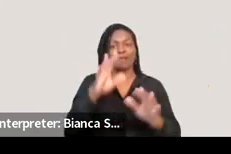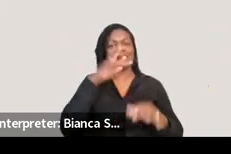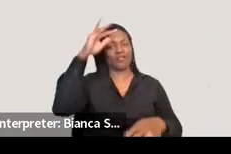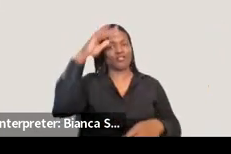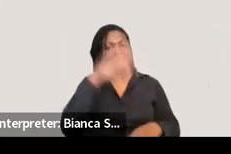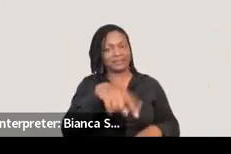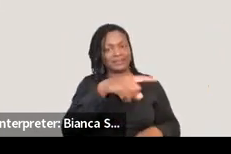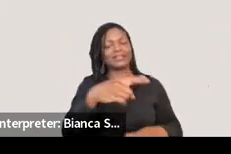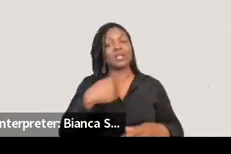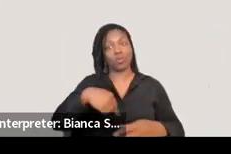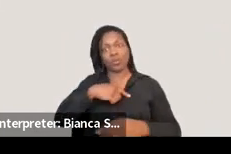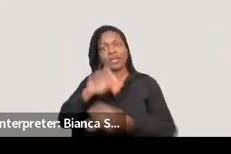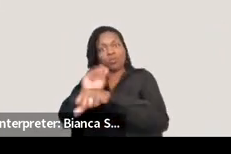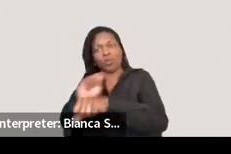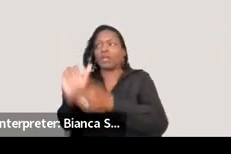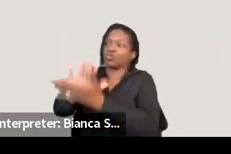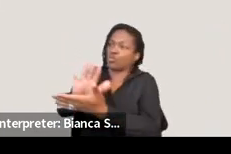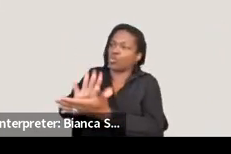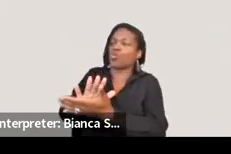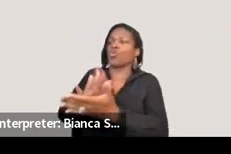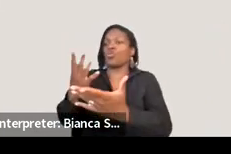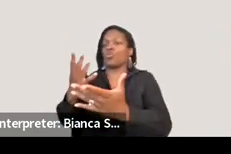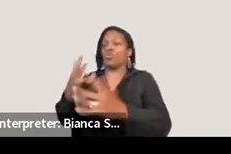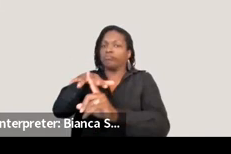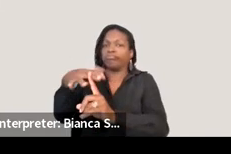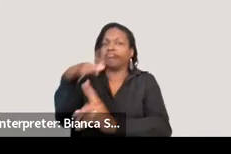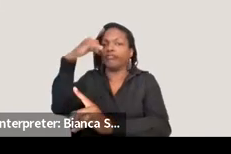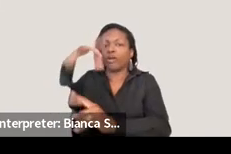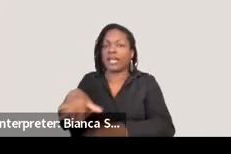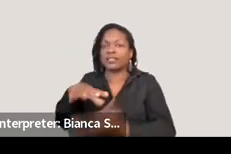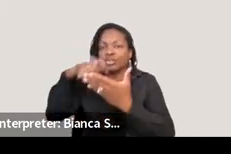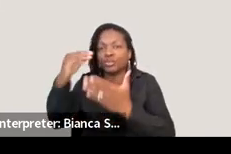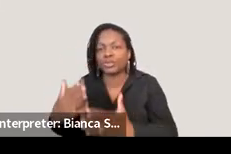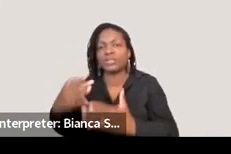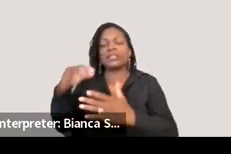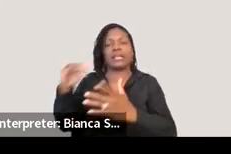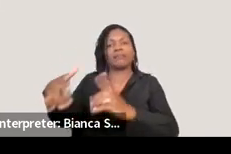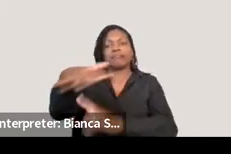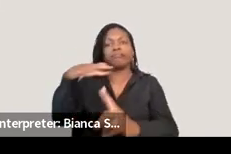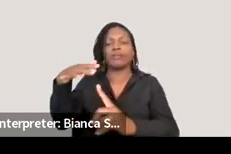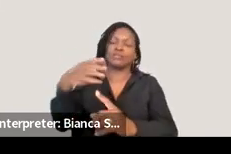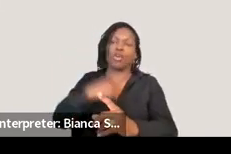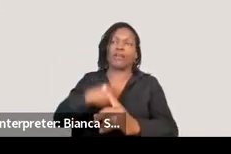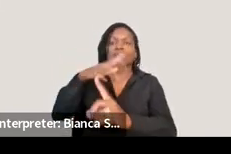And again, I again, this is a personal one, but I think mindfulness training is very important.